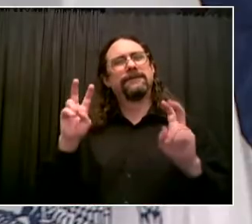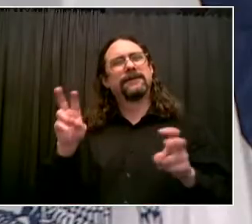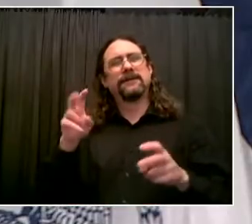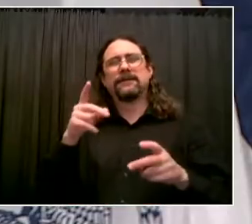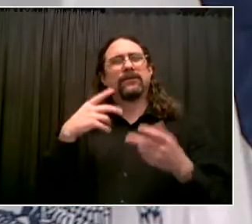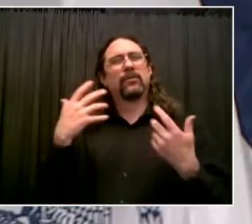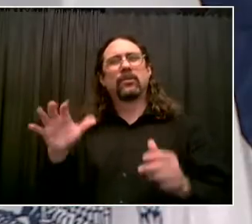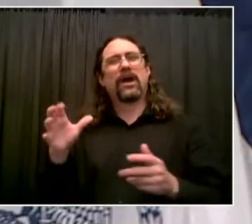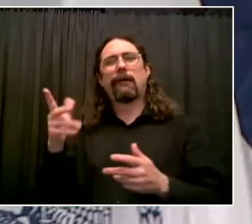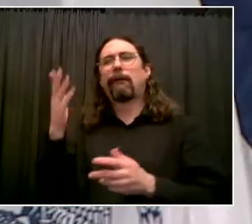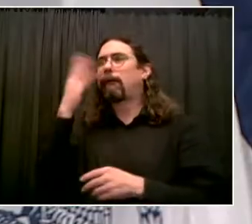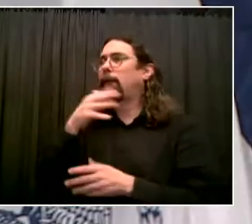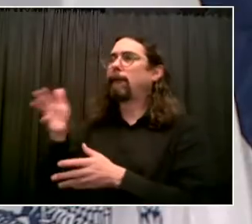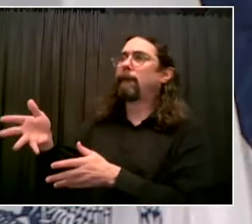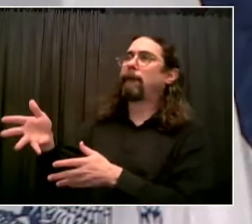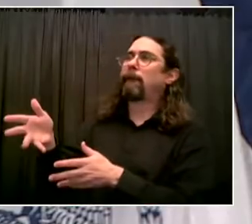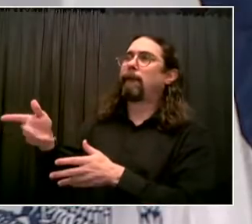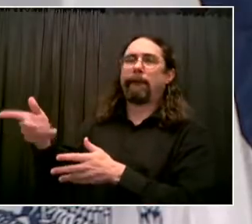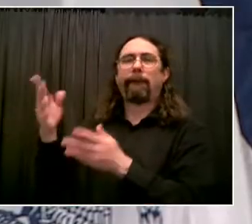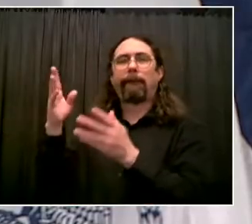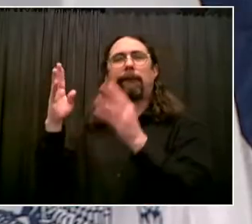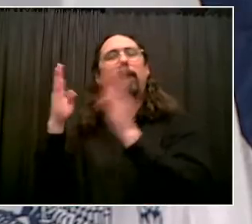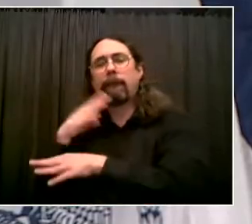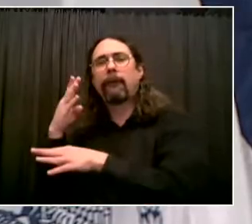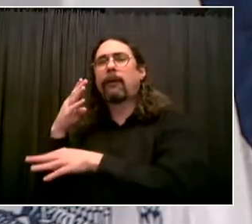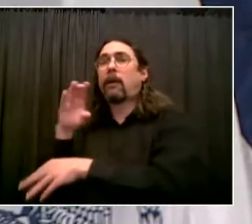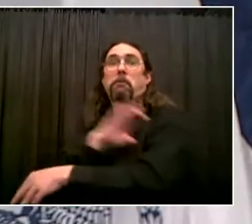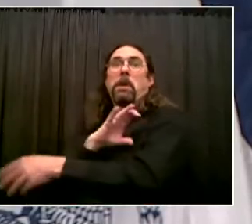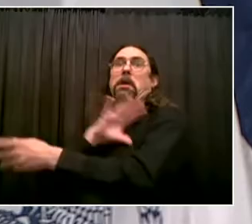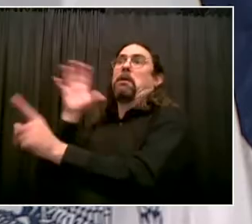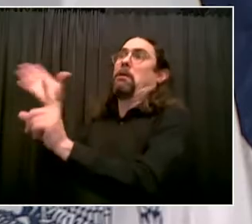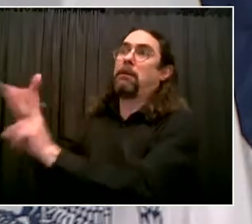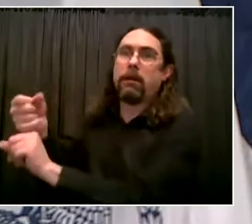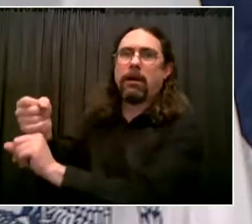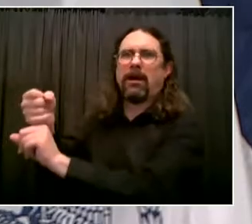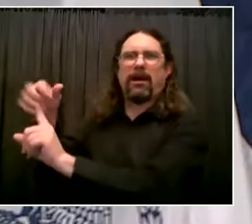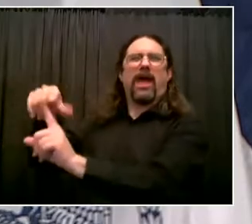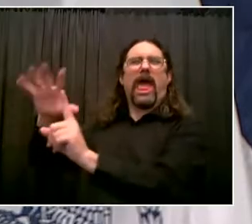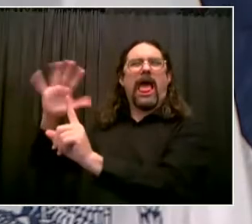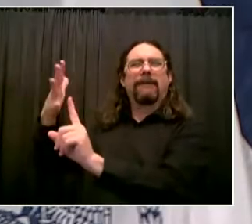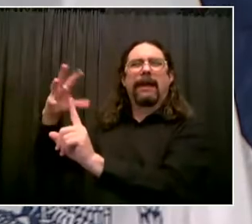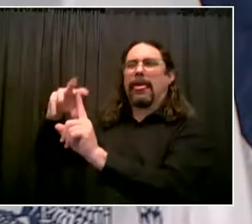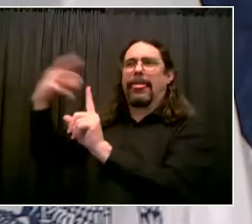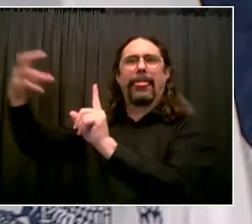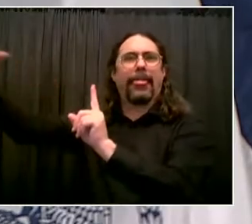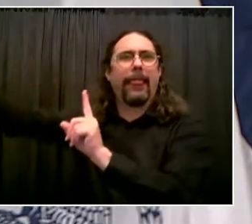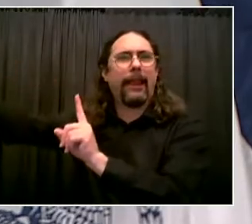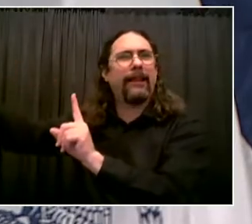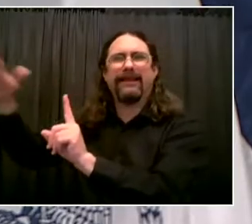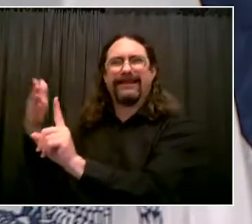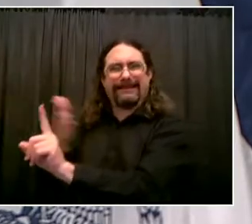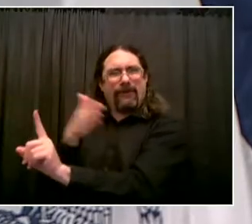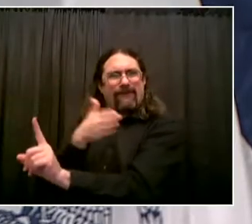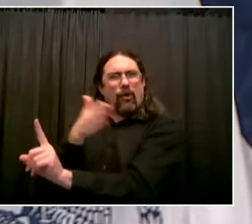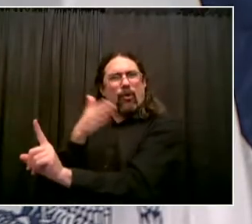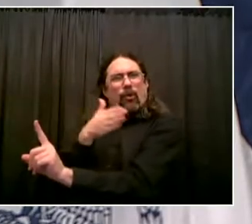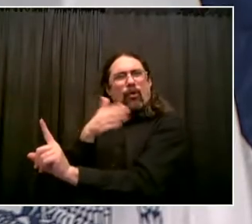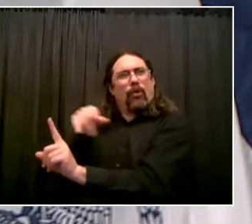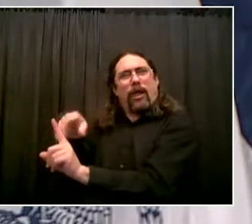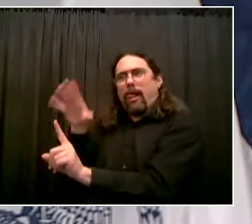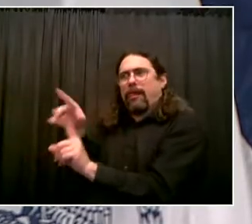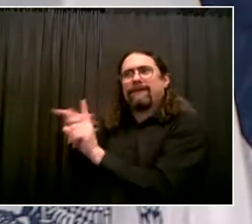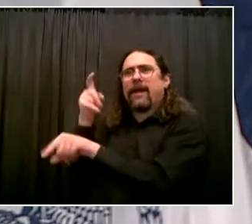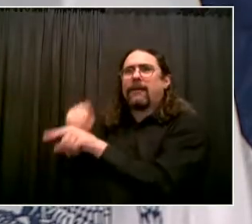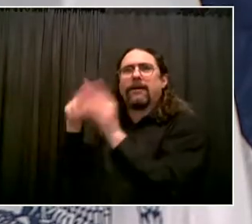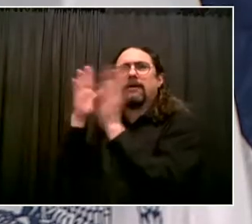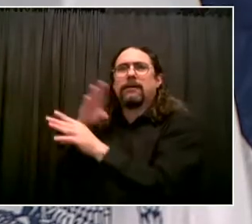ABOUT THE NEED